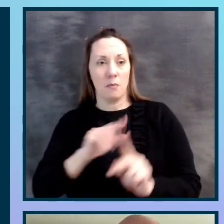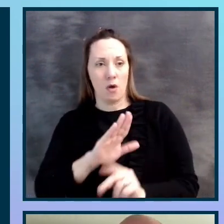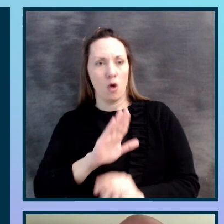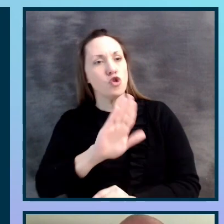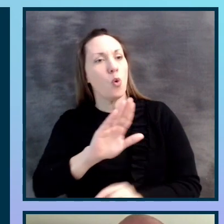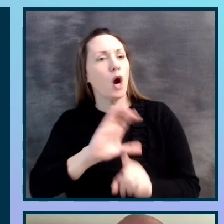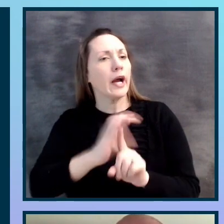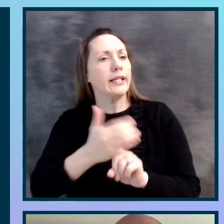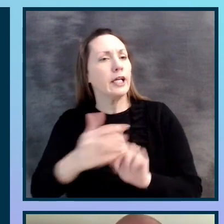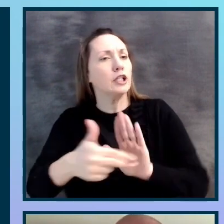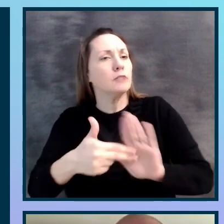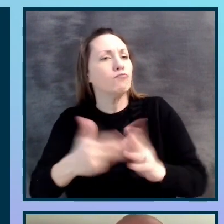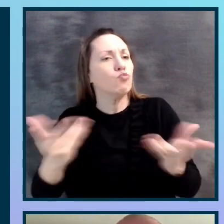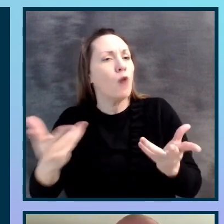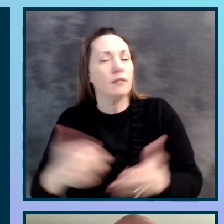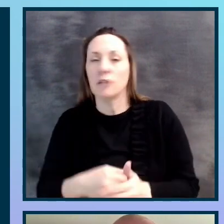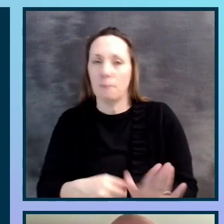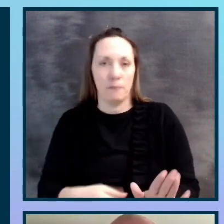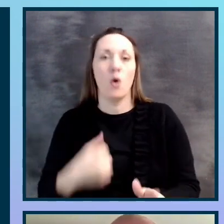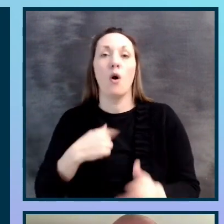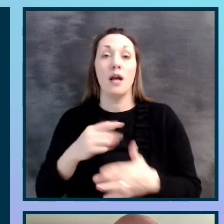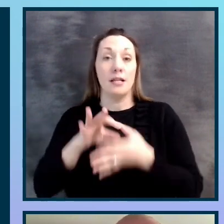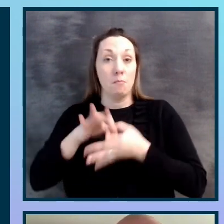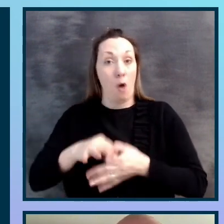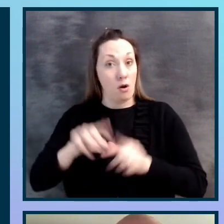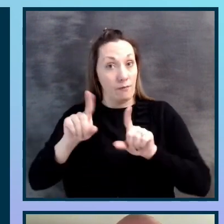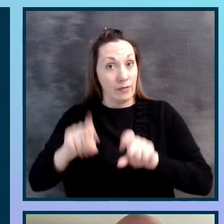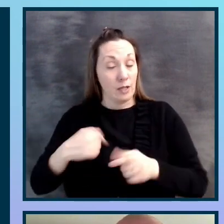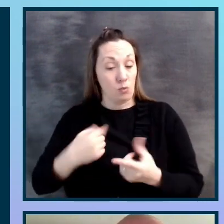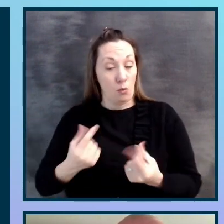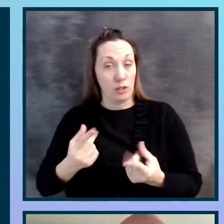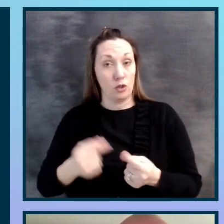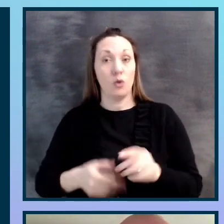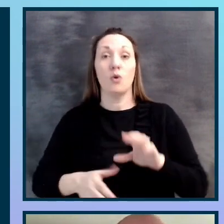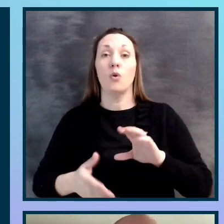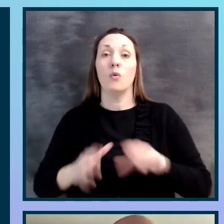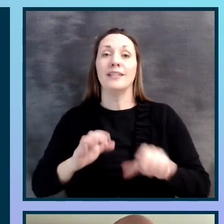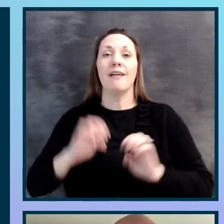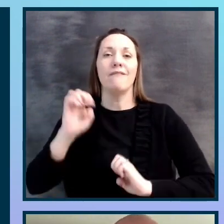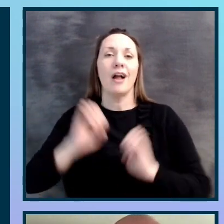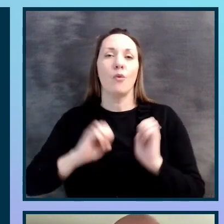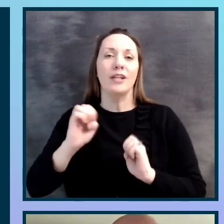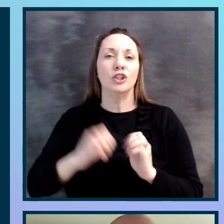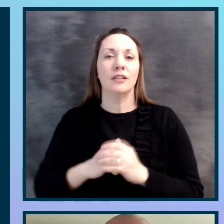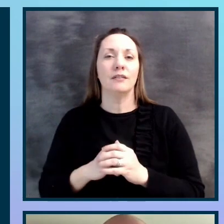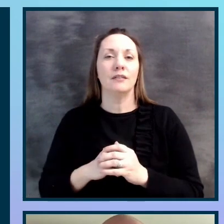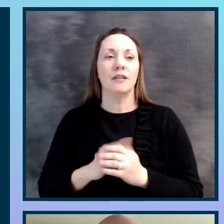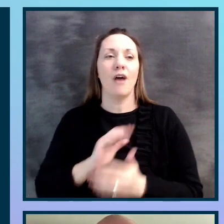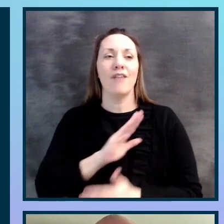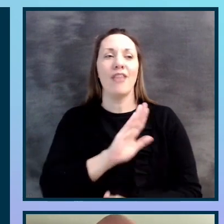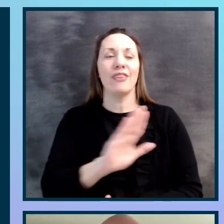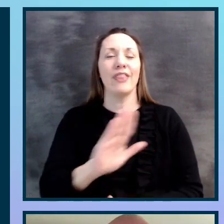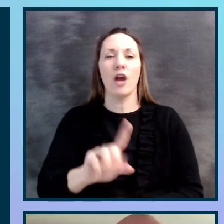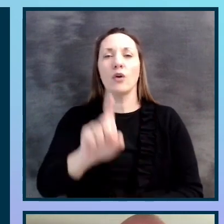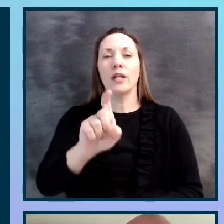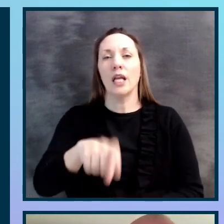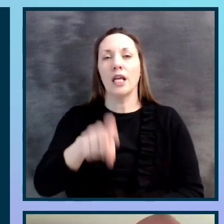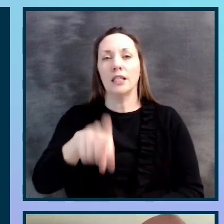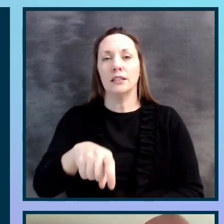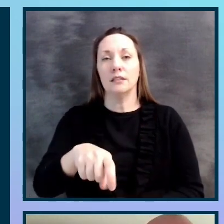What we did is part of the test. We actually did an evaluation of their needs. And were able to create groups.